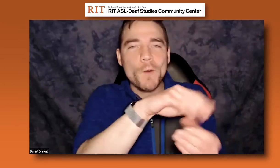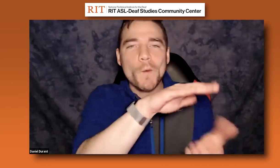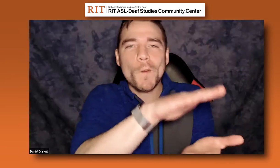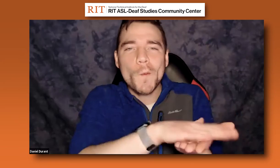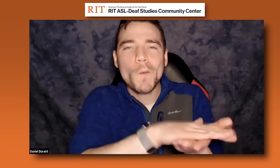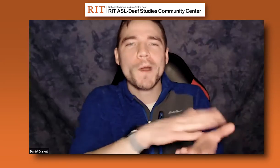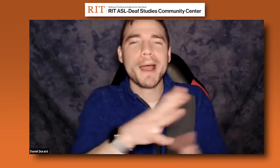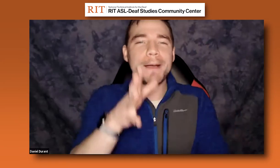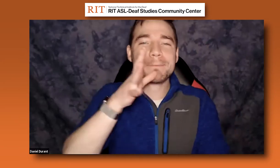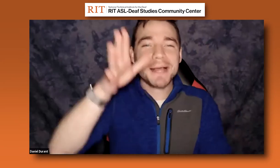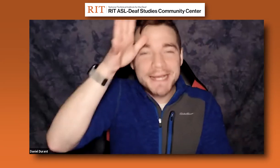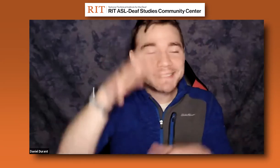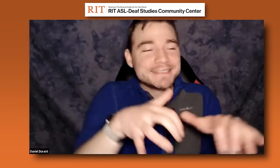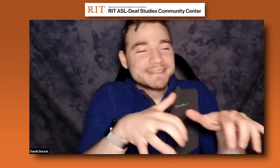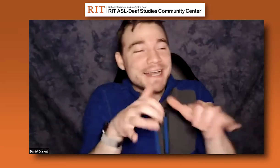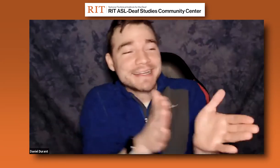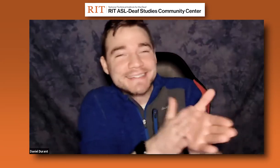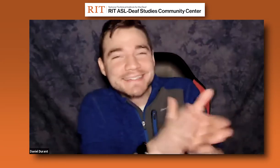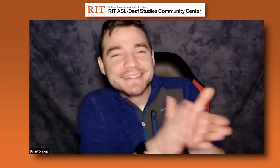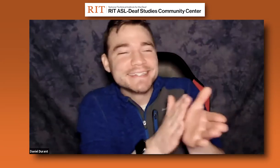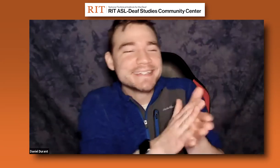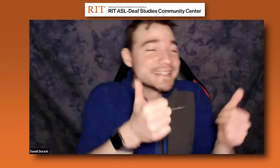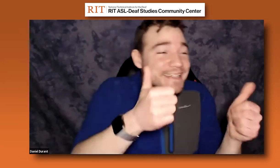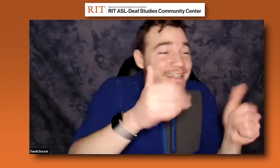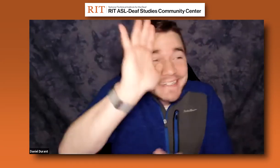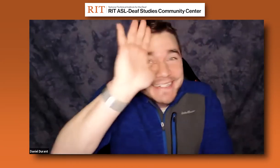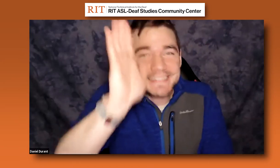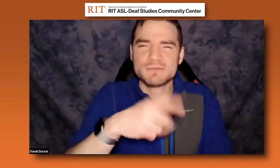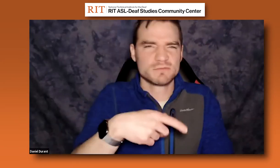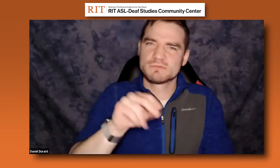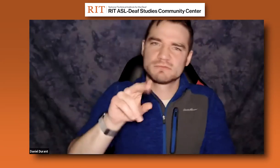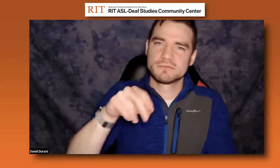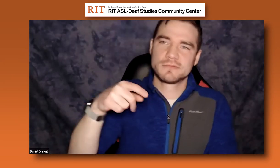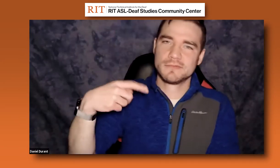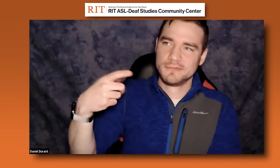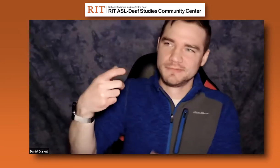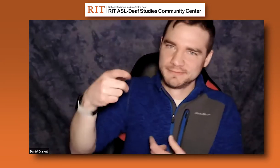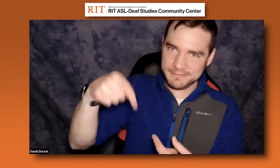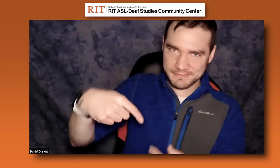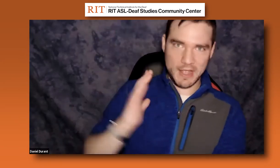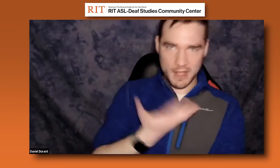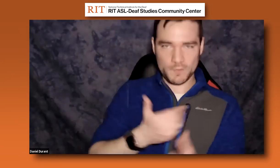Now, it wasn't in a little school in the cafeteria, where Mom and Dad comes and claps and waves at you.